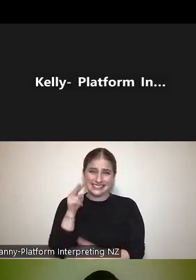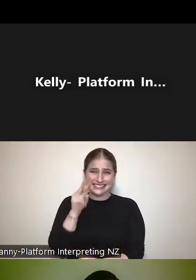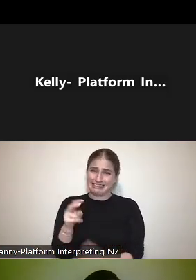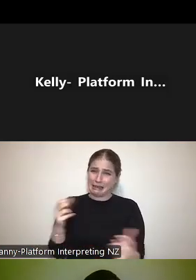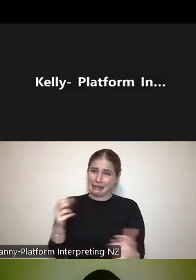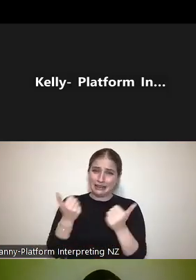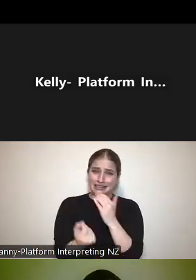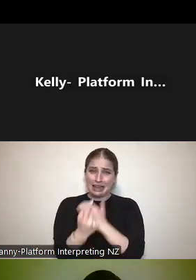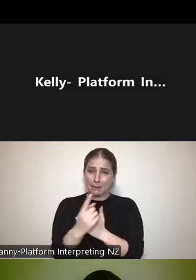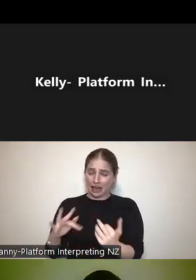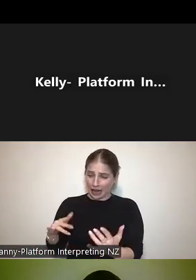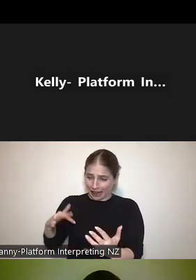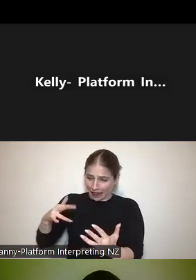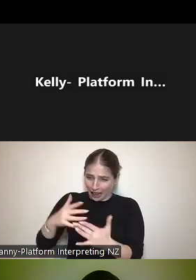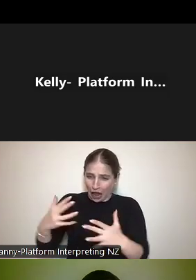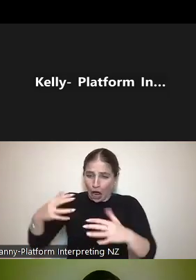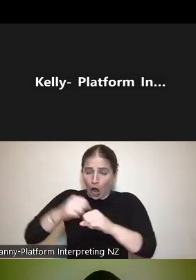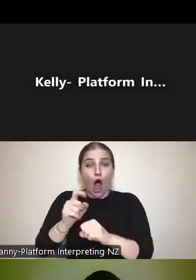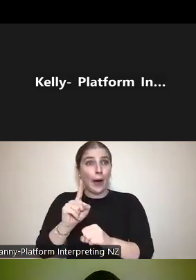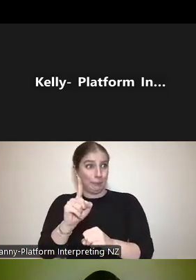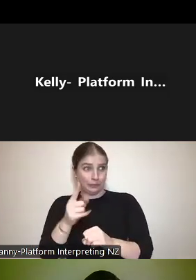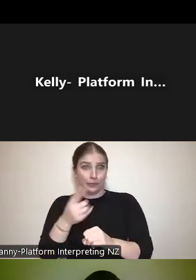Oh, we want to include accessibility, but oh, we've spent the money.